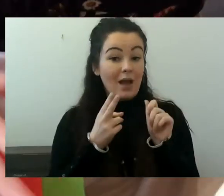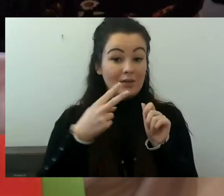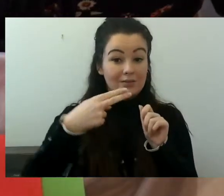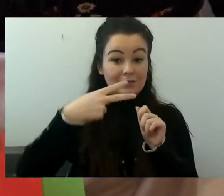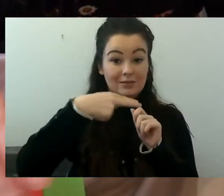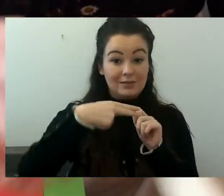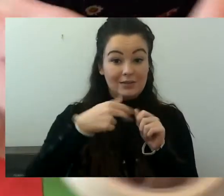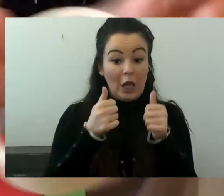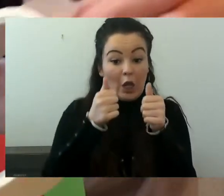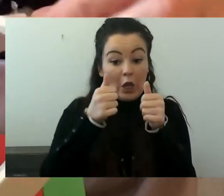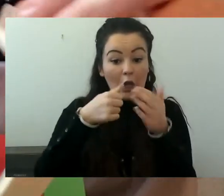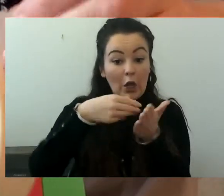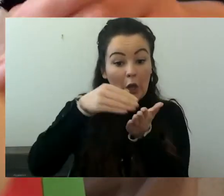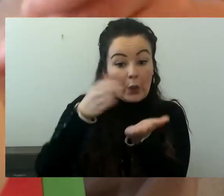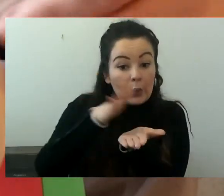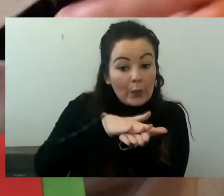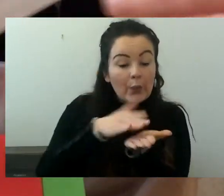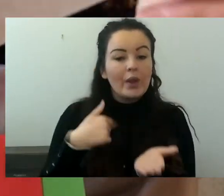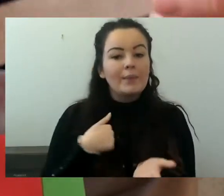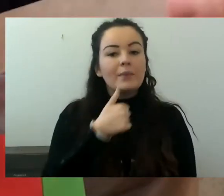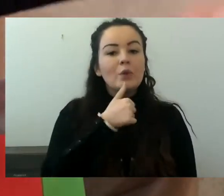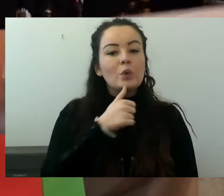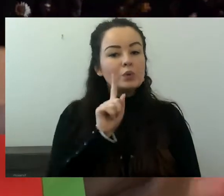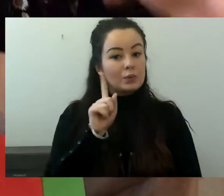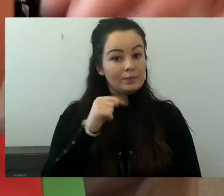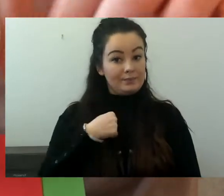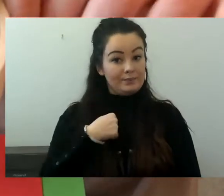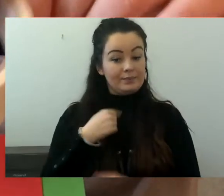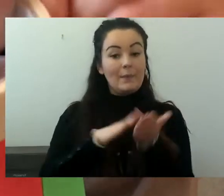some different shapes for this and glue it down or I'm going to use some masking tape